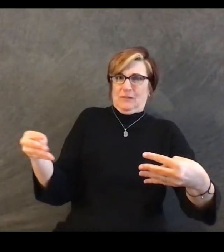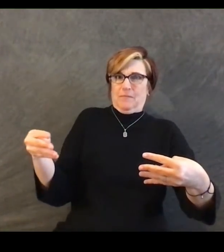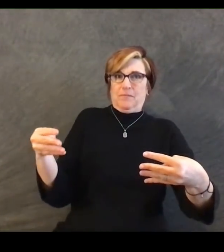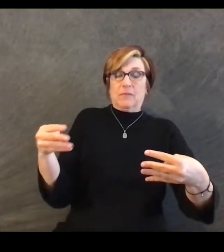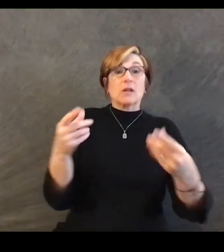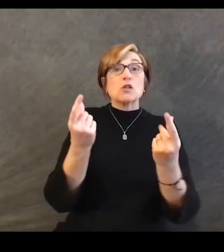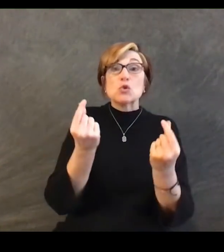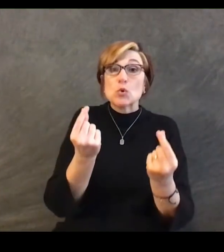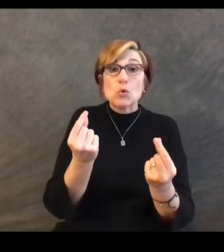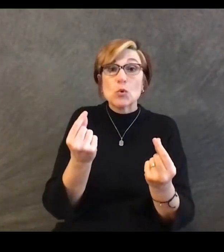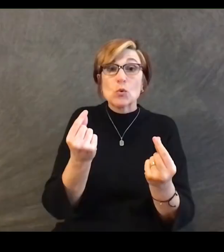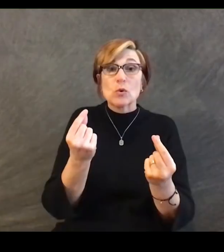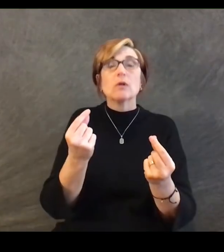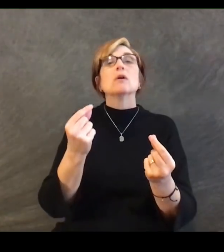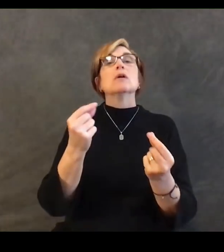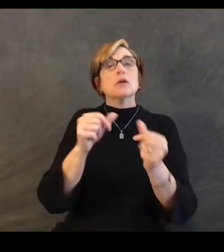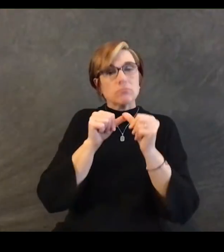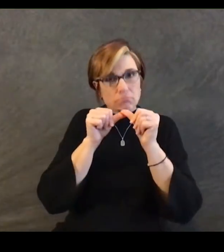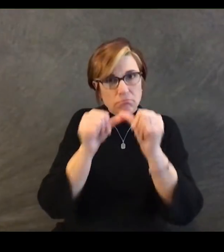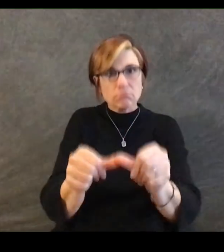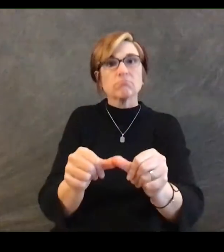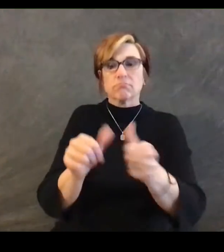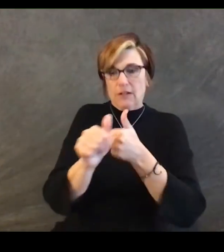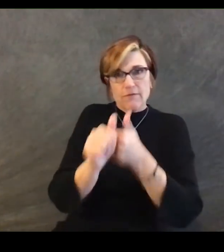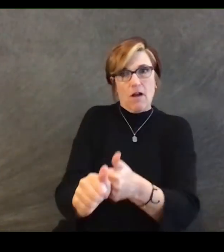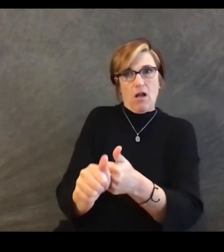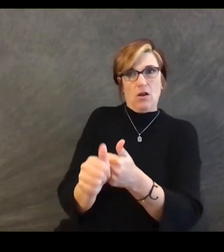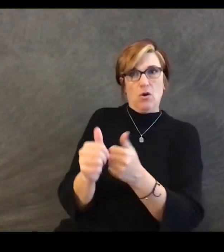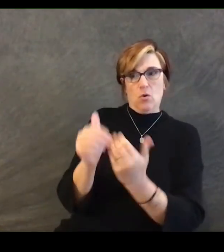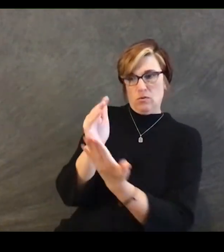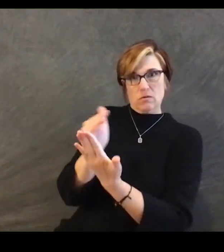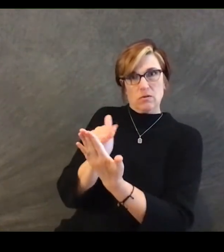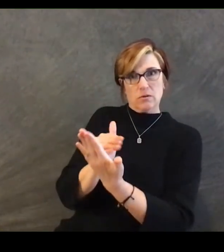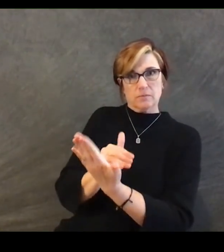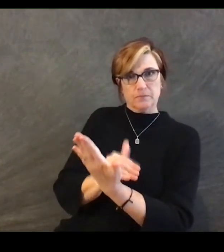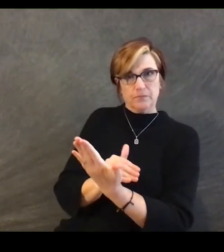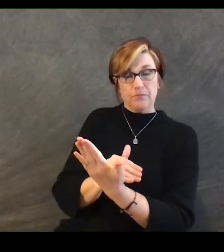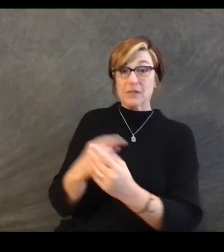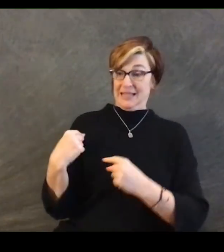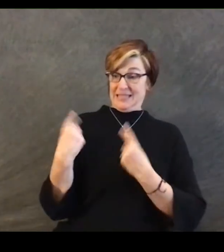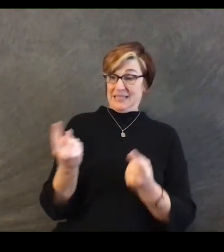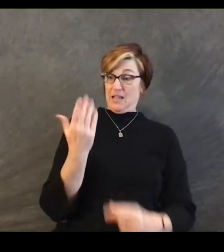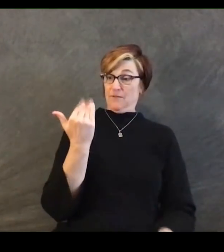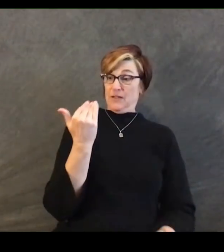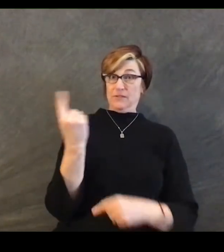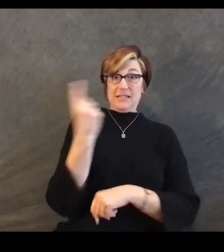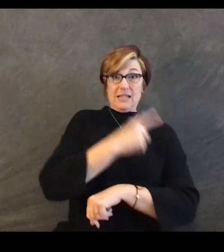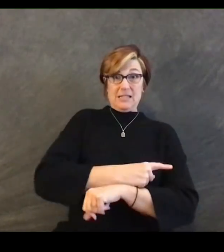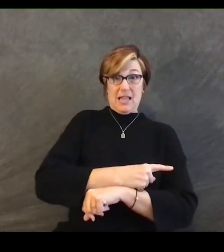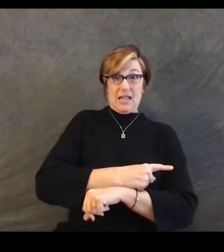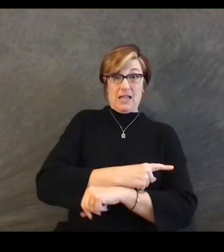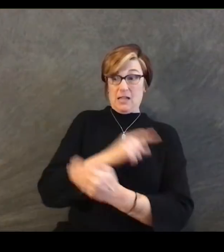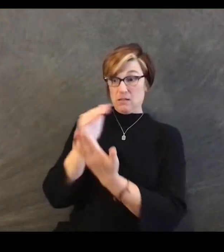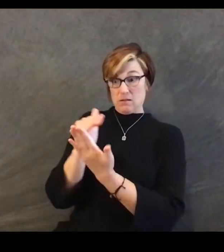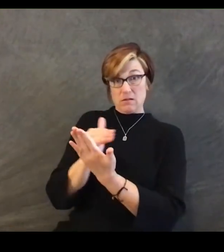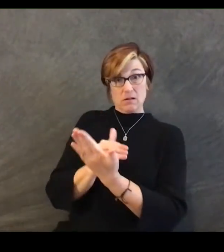mitigation now the 15 days that we had of mitigation clearly have had an effect